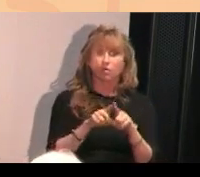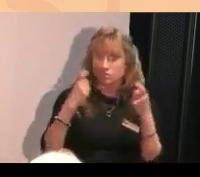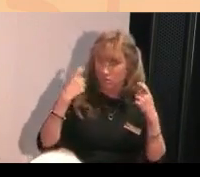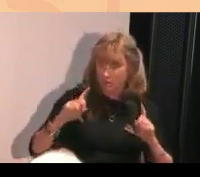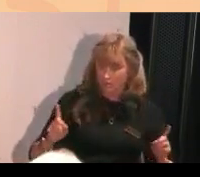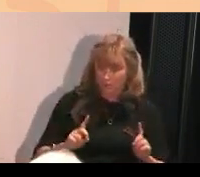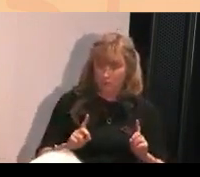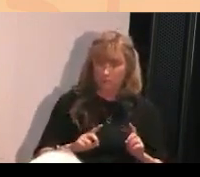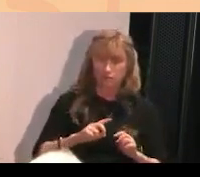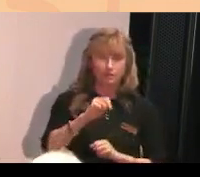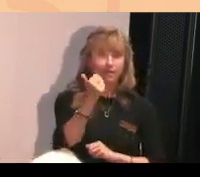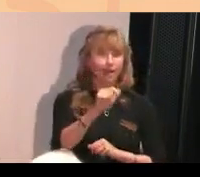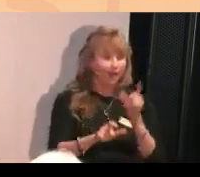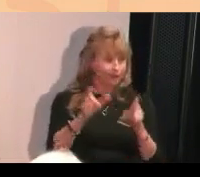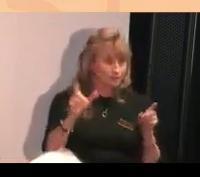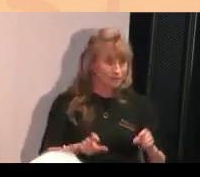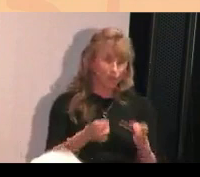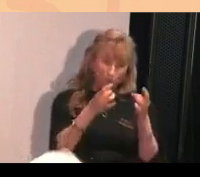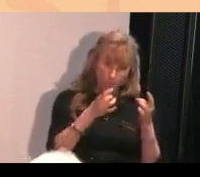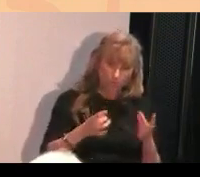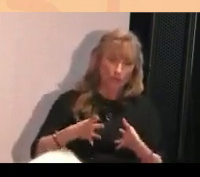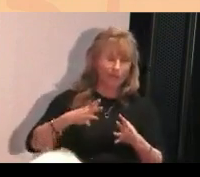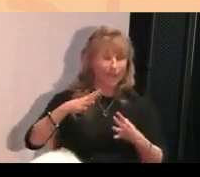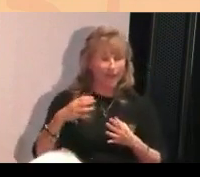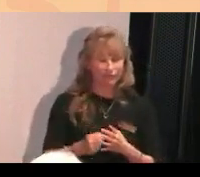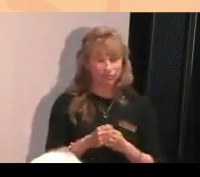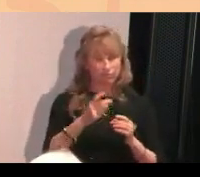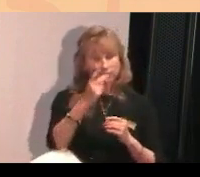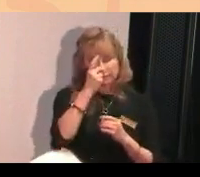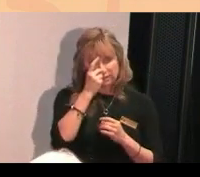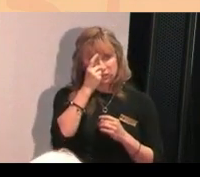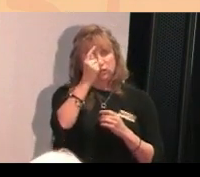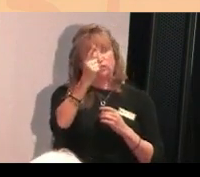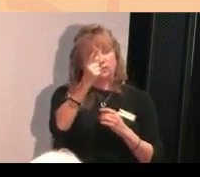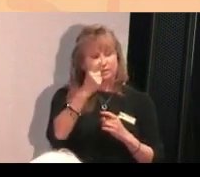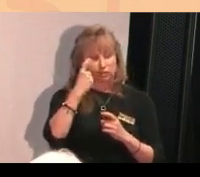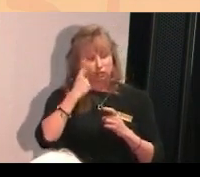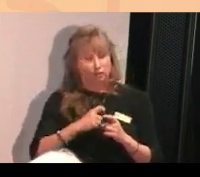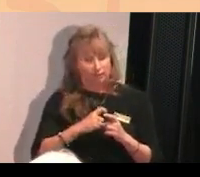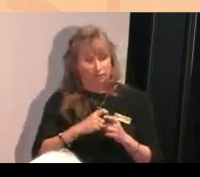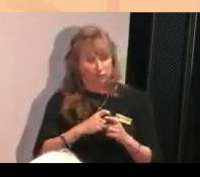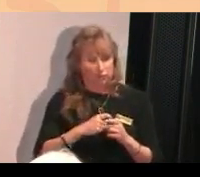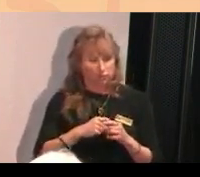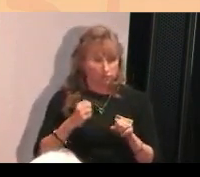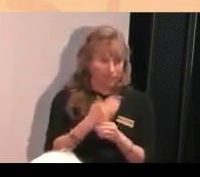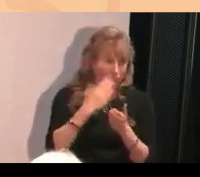artists already navigate the challenging space of policing protocols without enough support